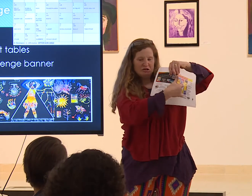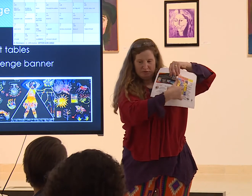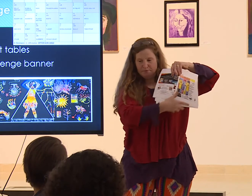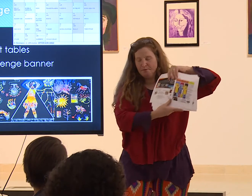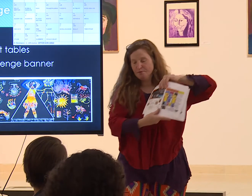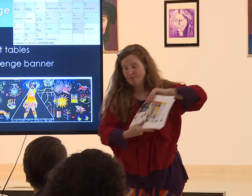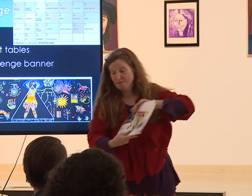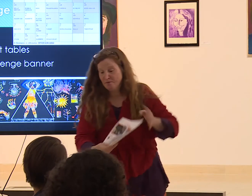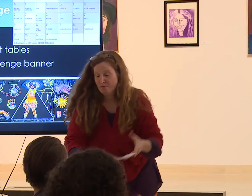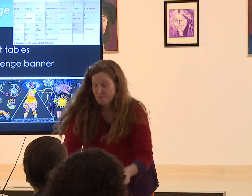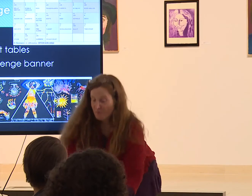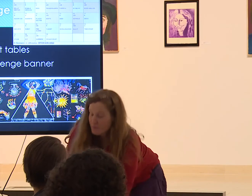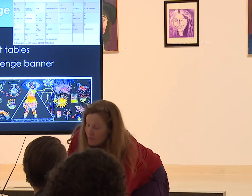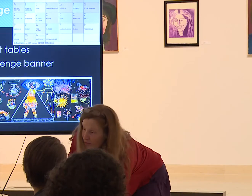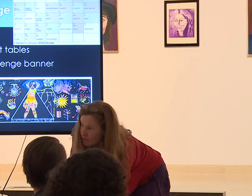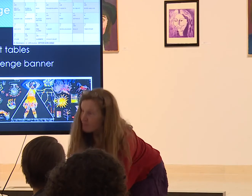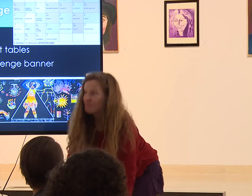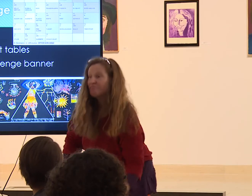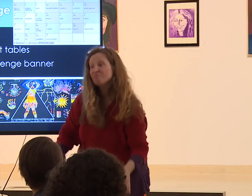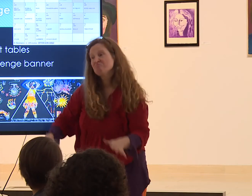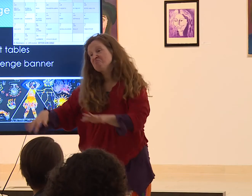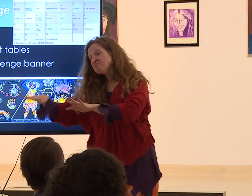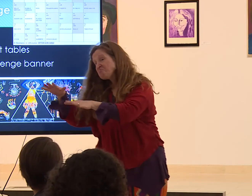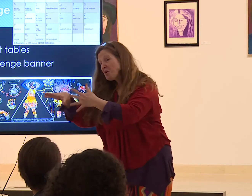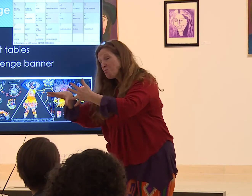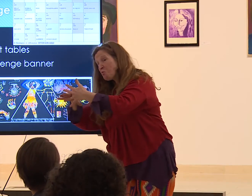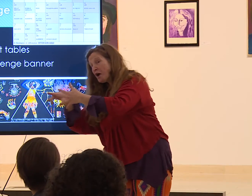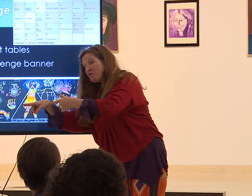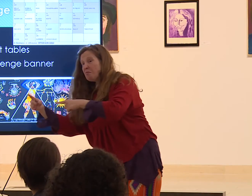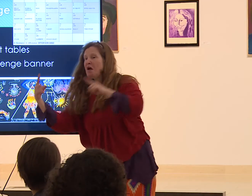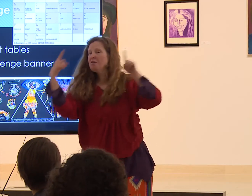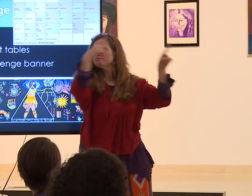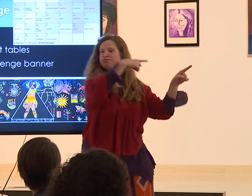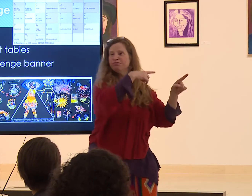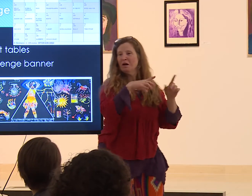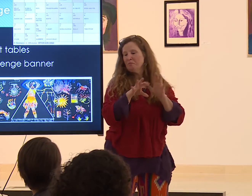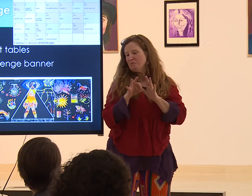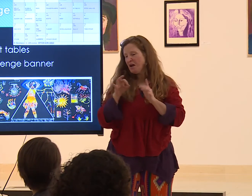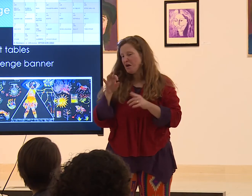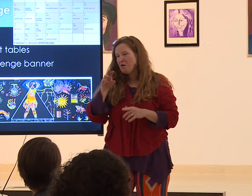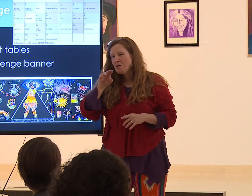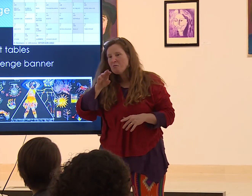You can learn from the master, Nancy Rourke herself. But we'll take a little bit of a break right now.